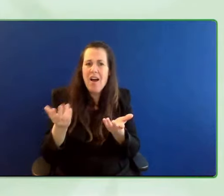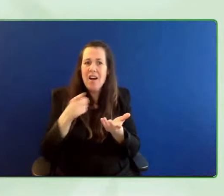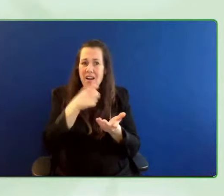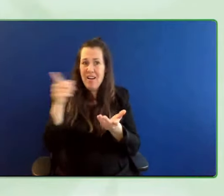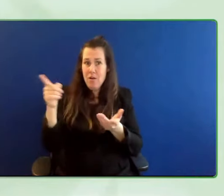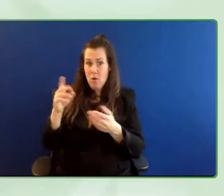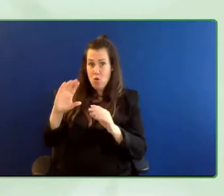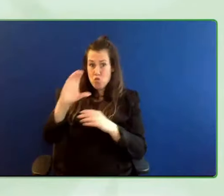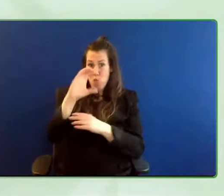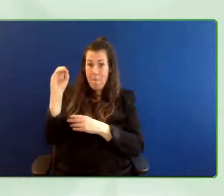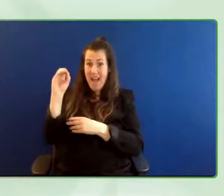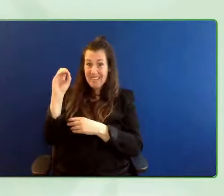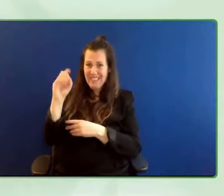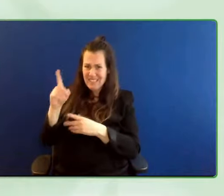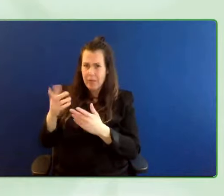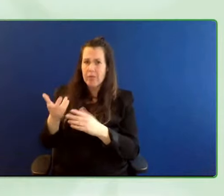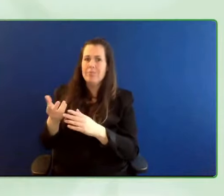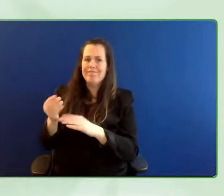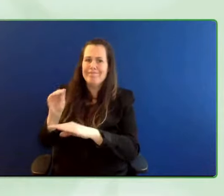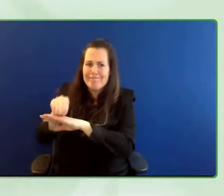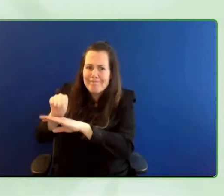is anyone of us at a time in our life.